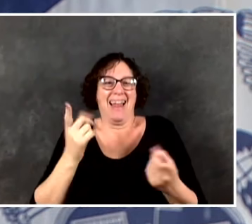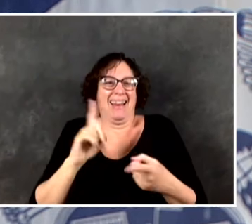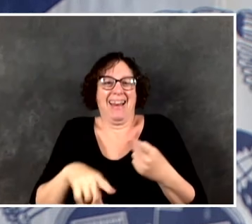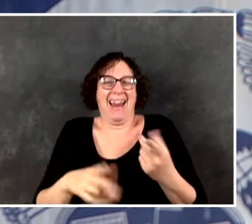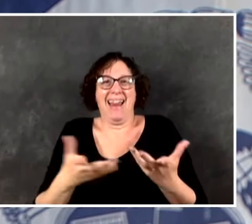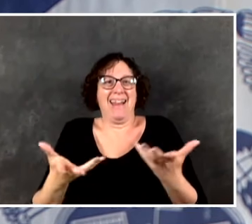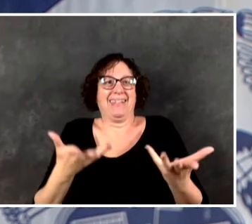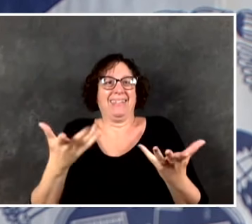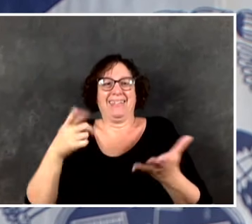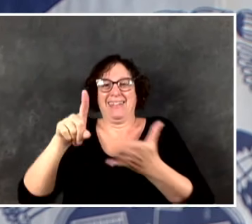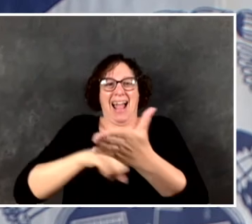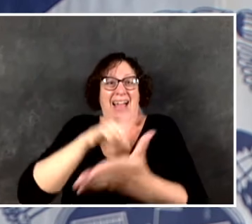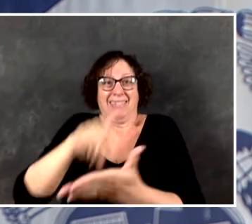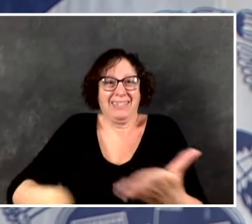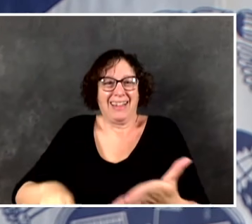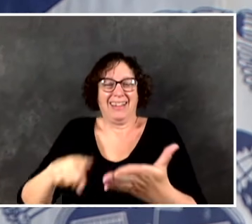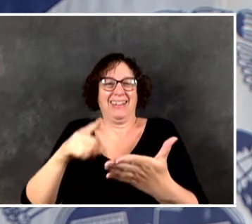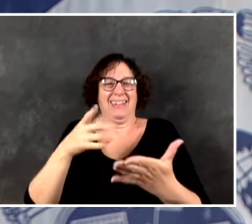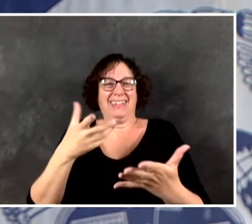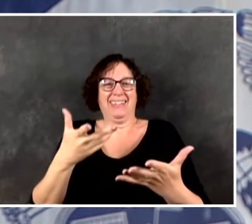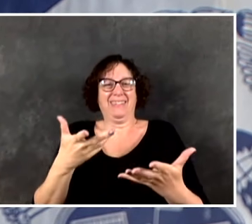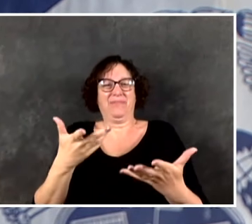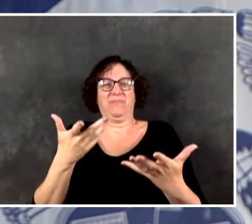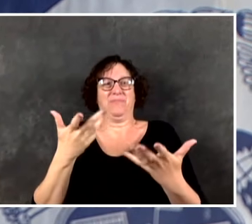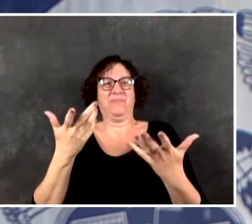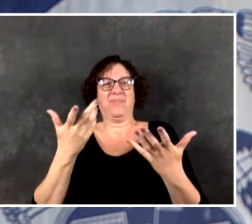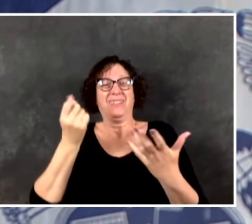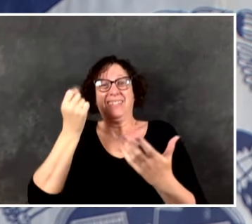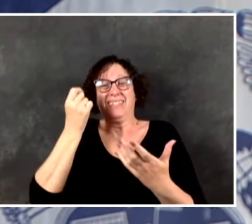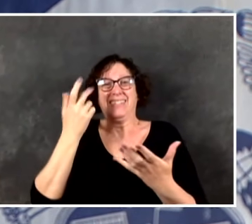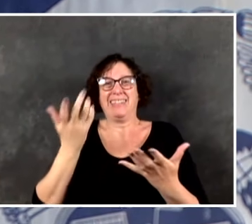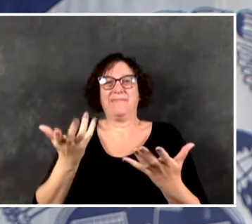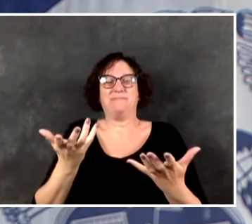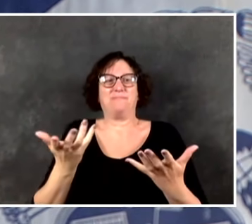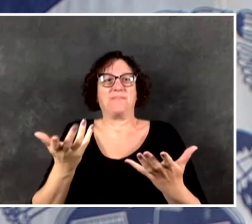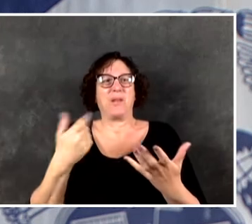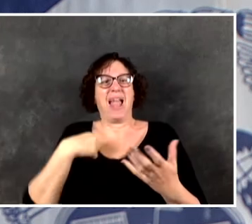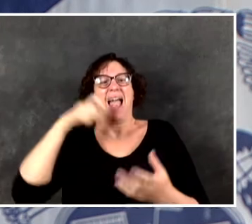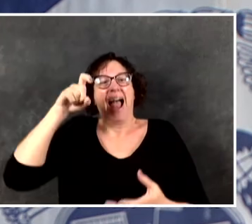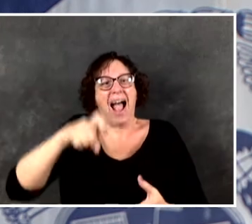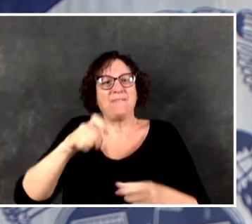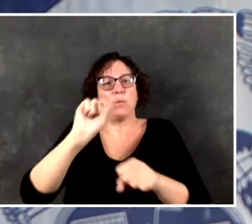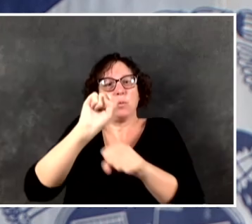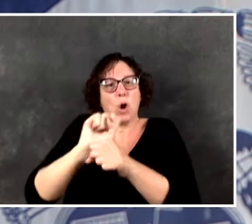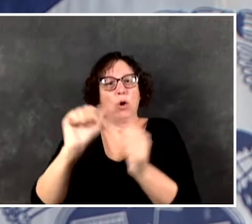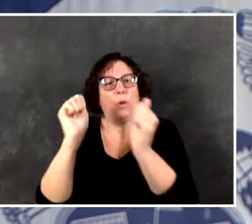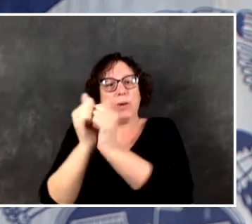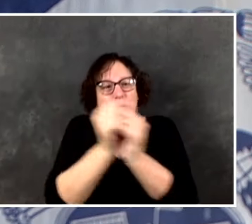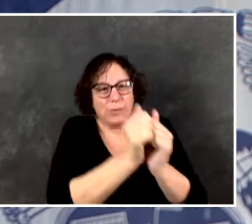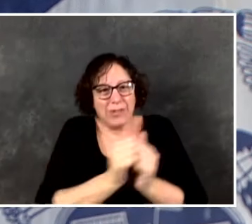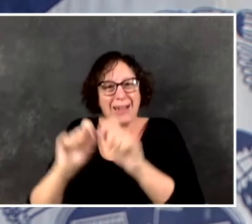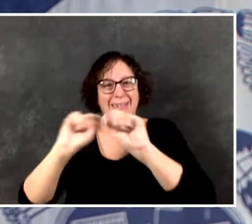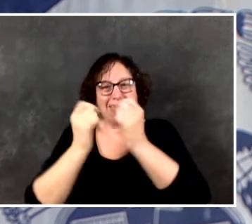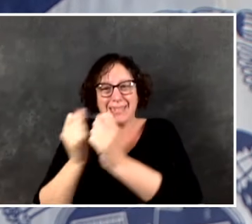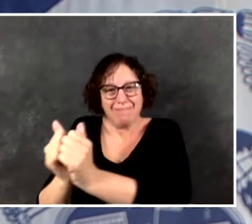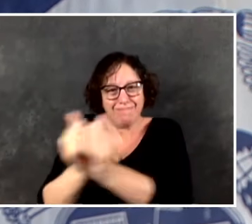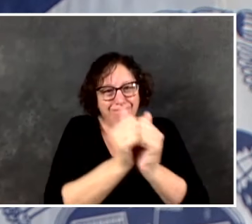STRUGGLING AND HAVE MONEFY OR T RHEENT. I DON'T THINK WE WANT TO COMPOUND THE PROBLEM BY SAYING IF NO ONE ACTS TOGETHER TO